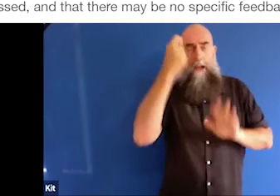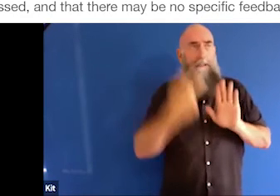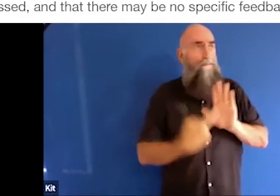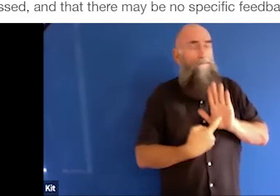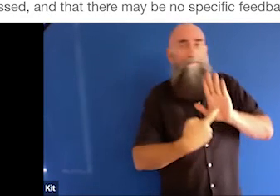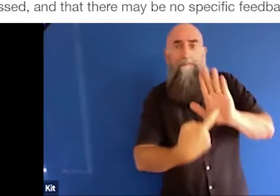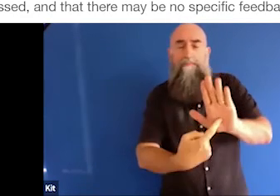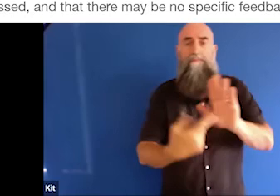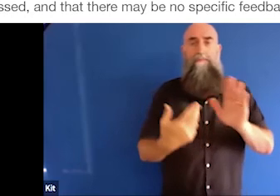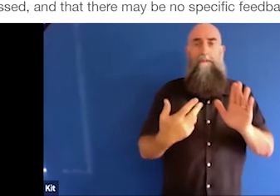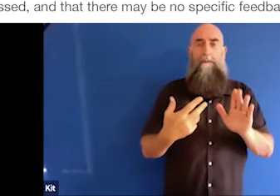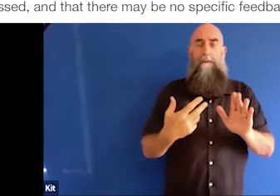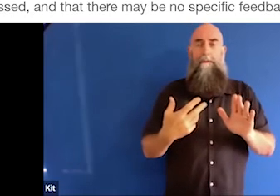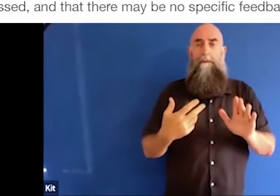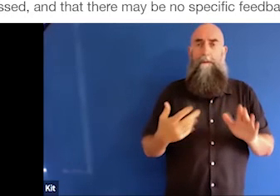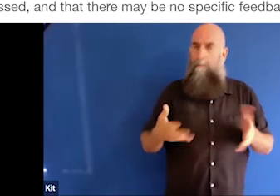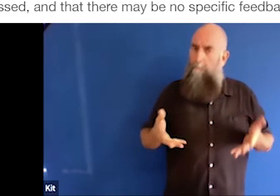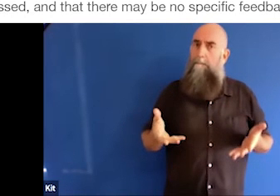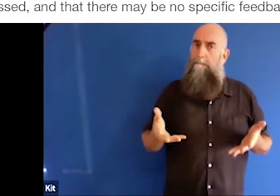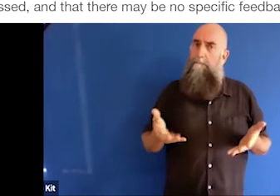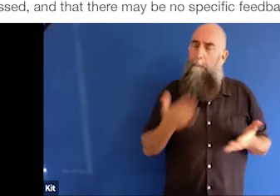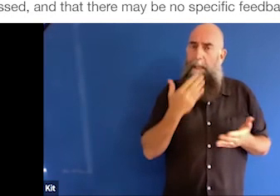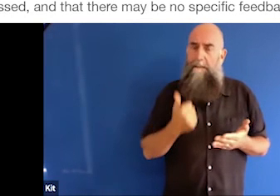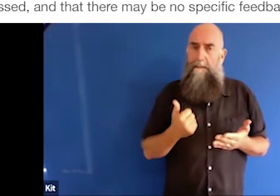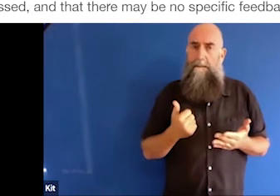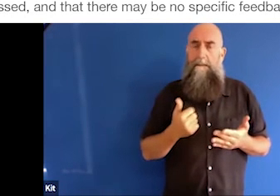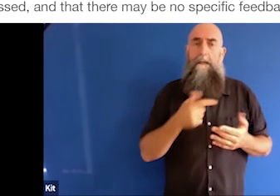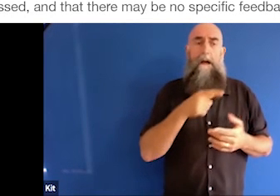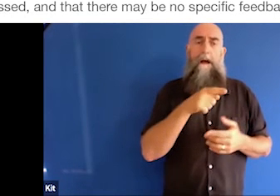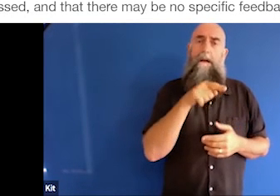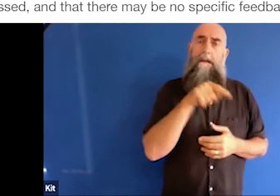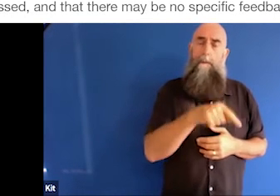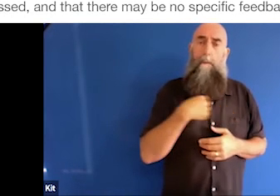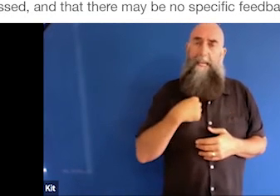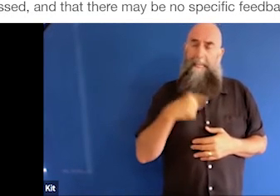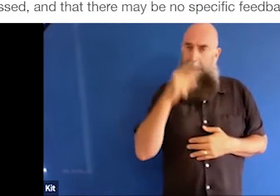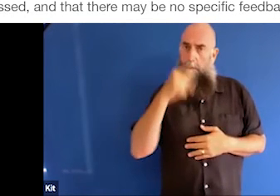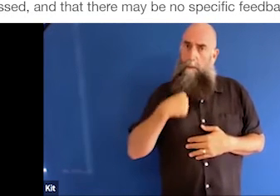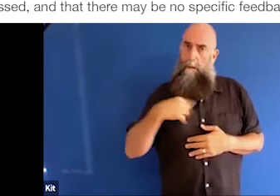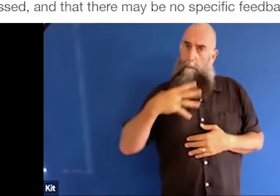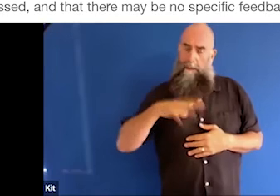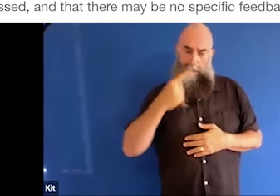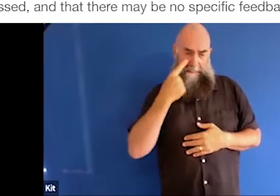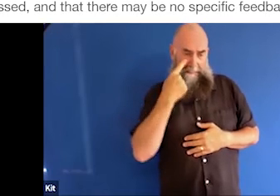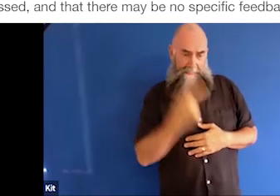putting forward. In answer to Alfonso's question, we can see a number of case studies online on the